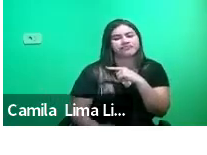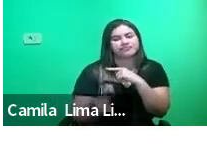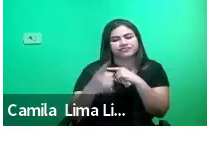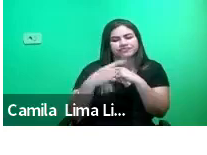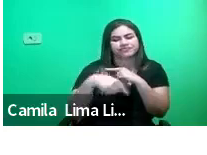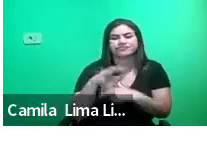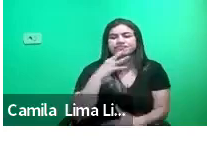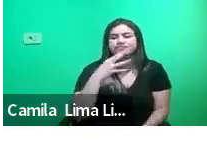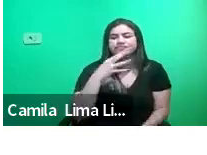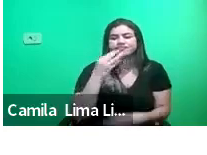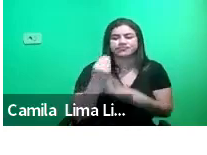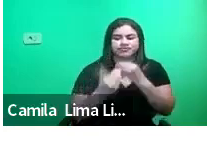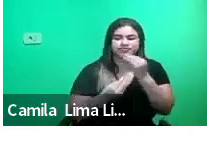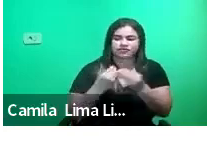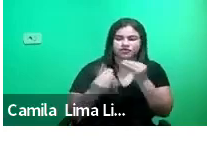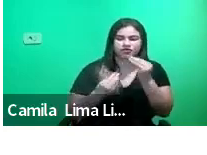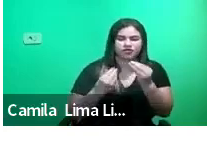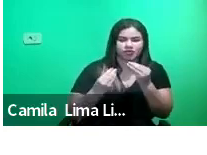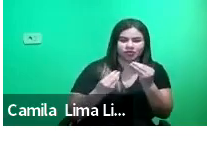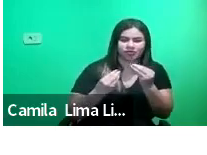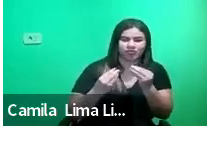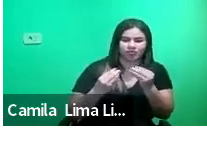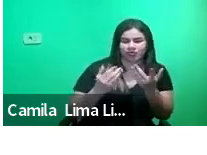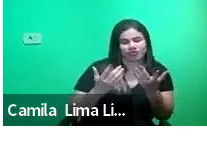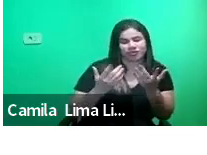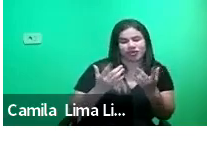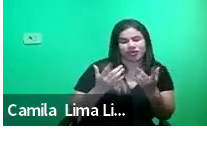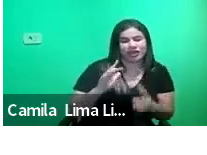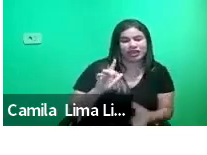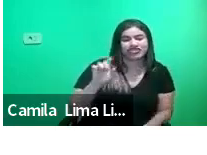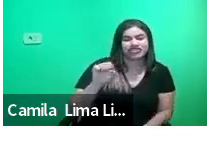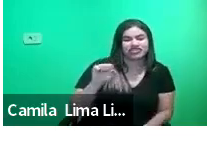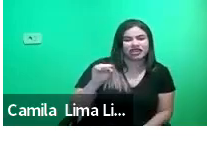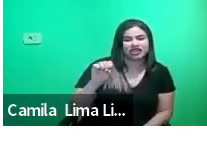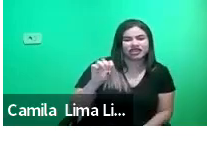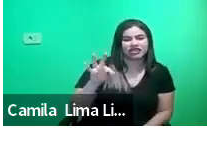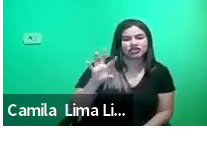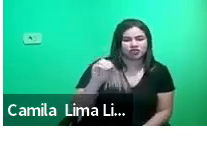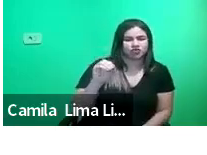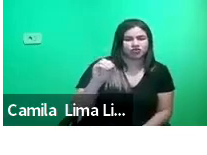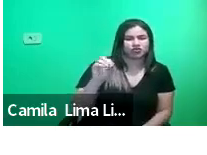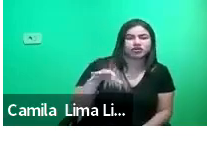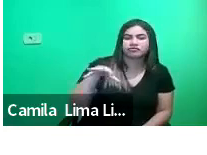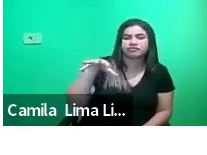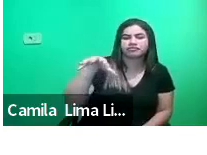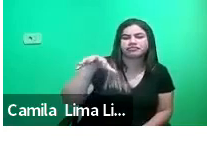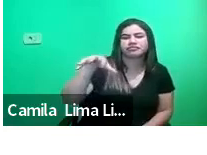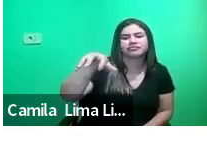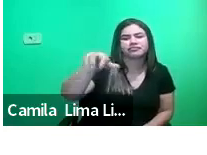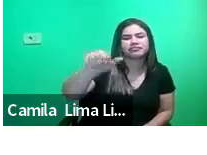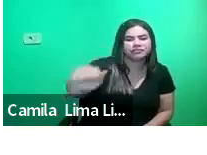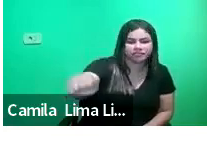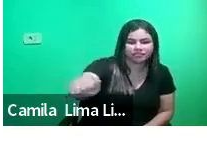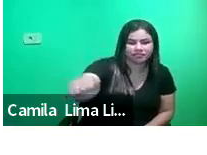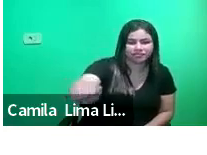the top of the Hegelian tree. Here, but movement Here, but movement becomes a gesture for oneself in no other way than being a t